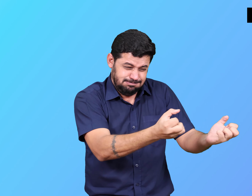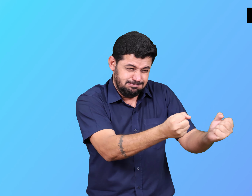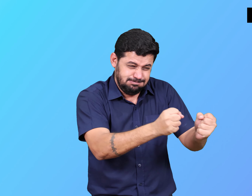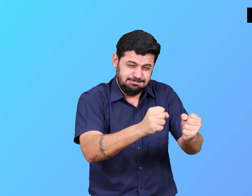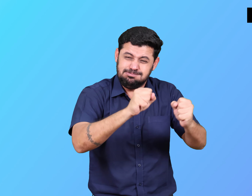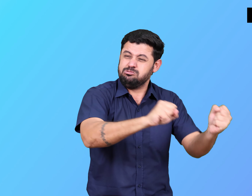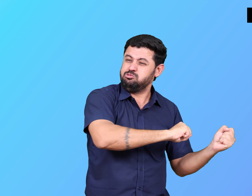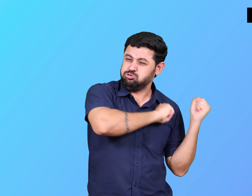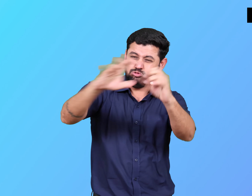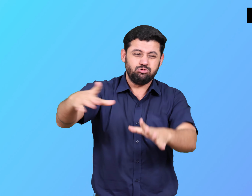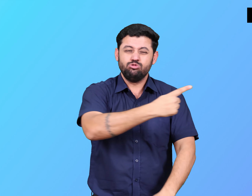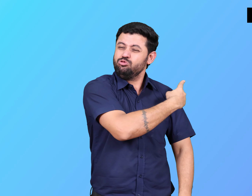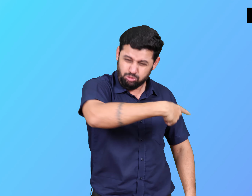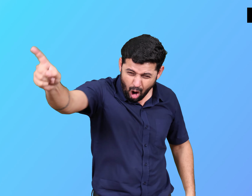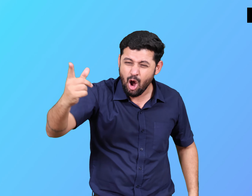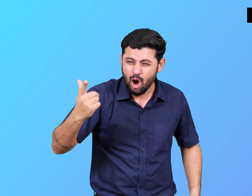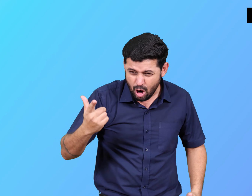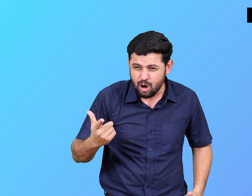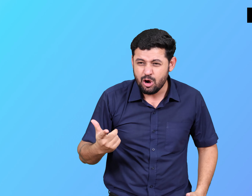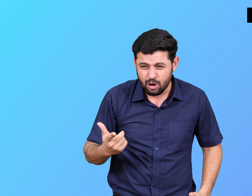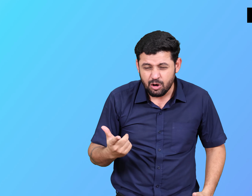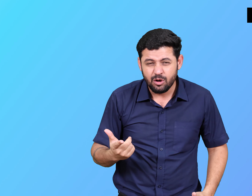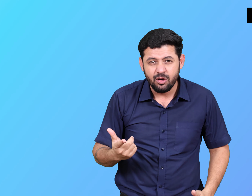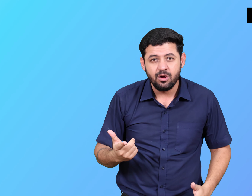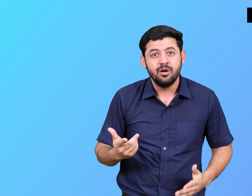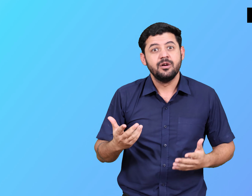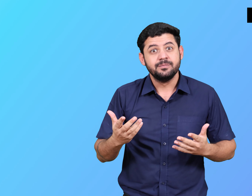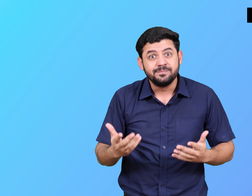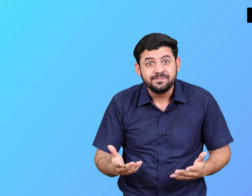He told the soldiers to throw them into the hot furnace.